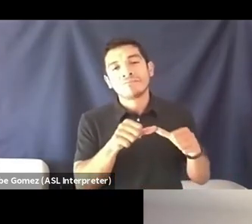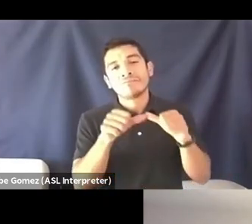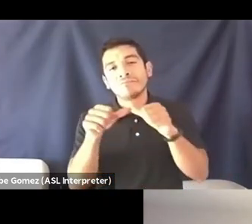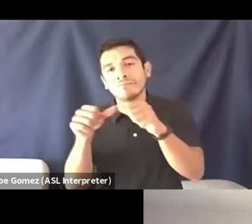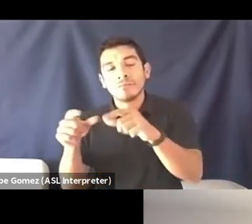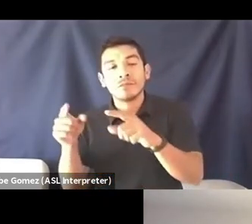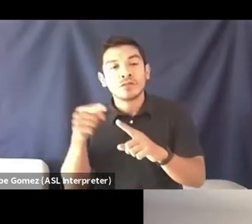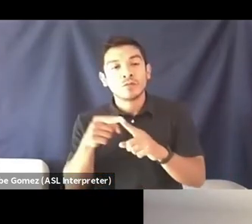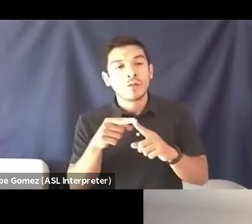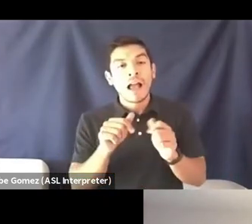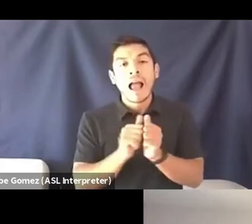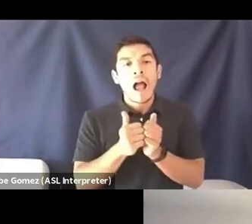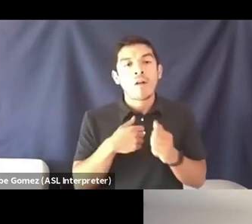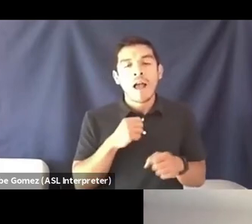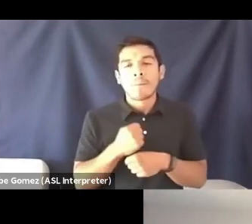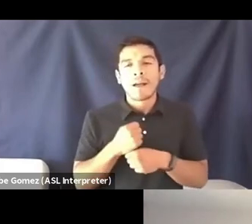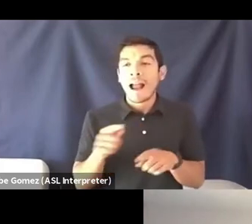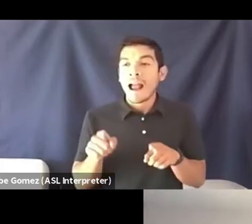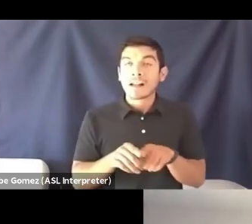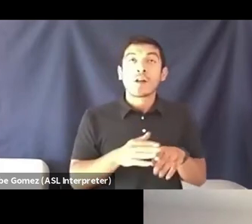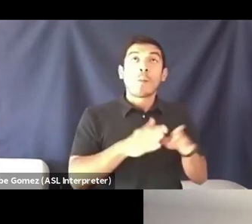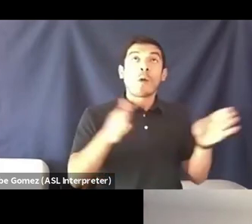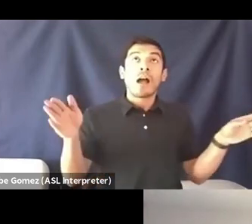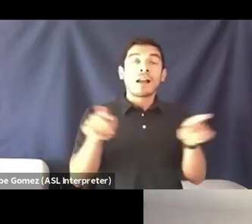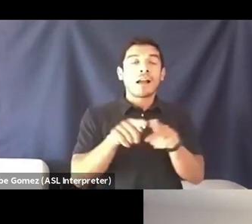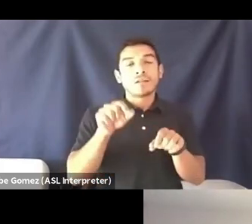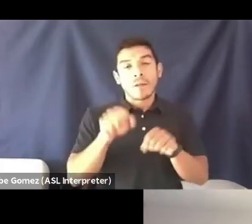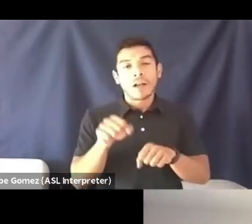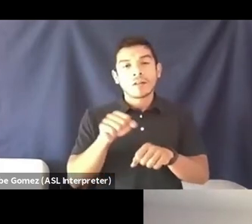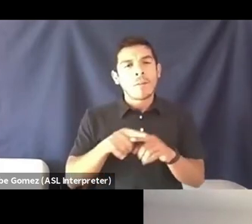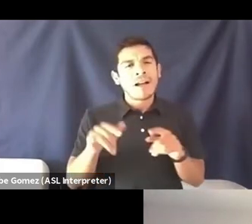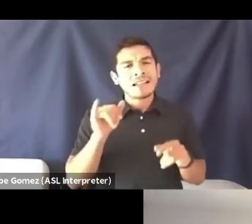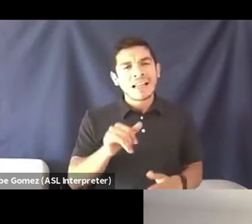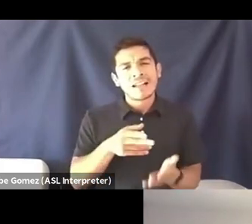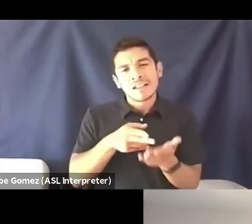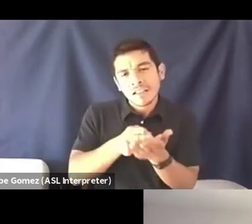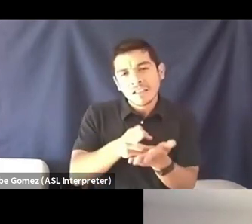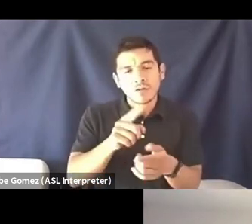how do we make it as broad as possible but stay true to the story we want.